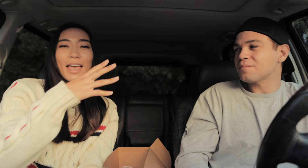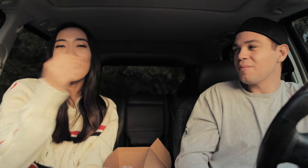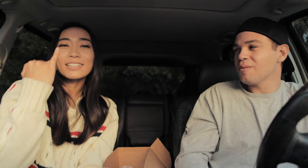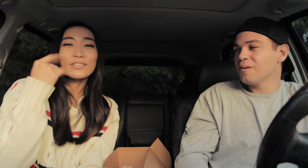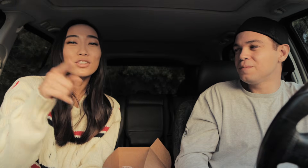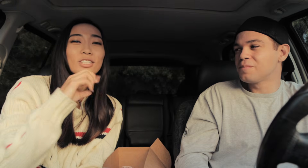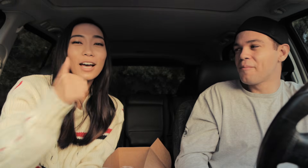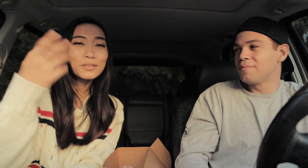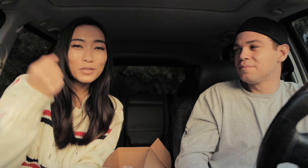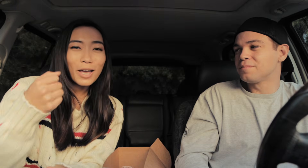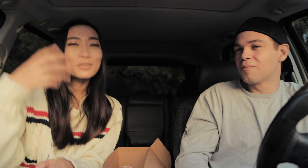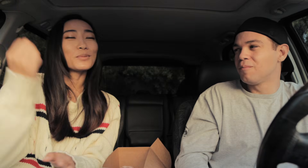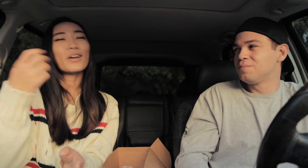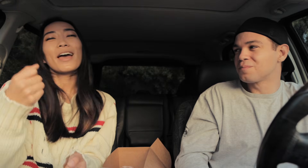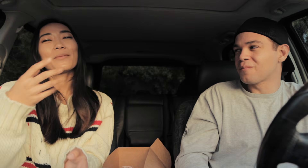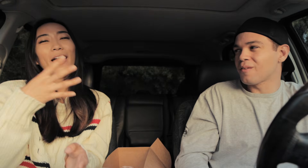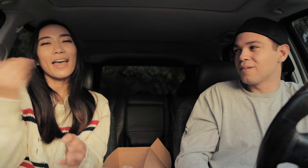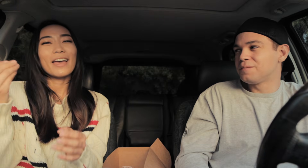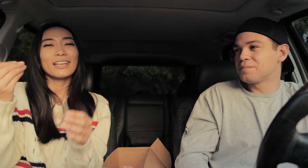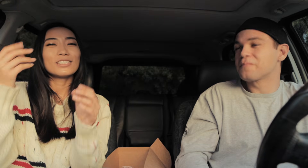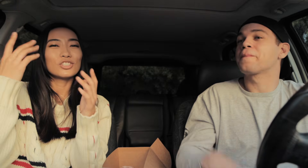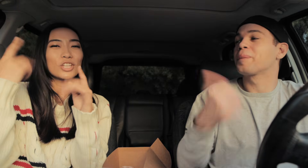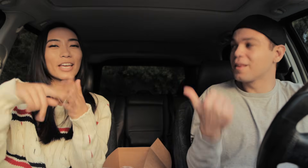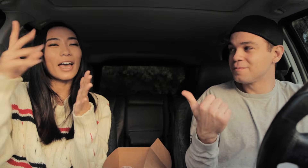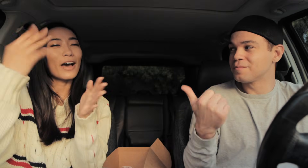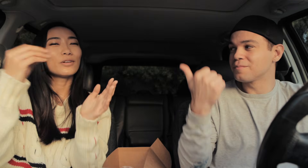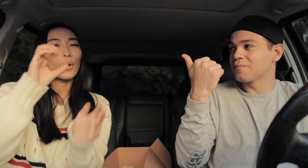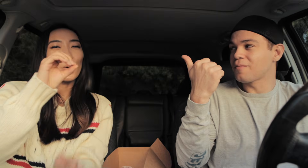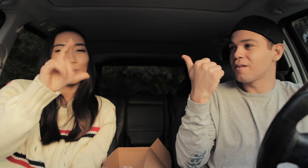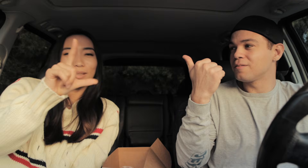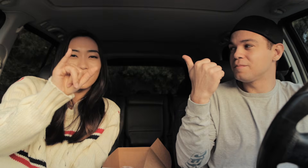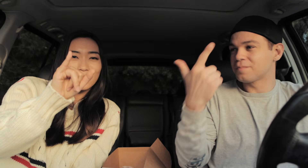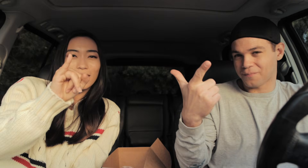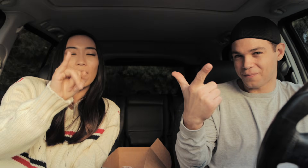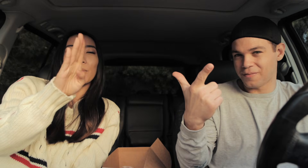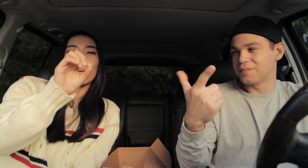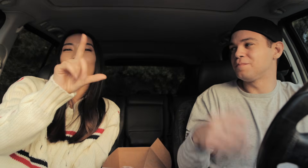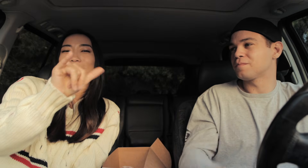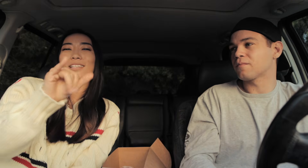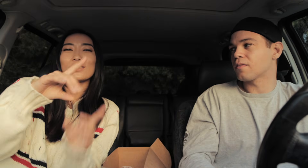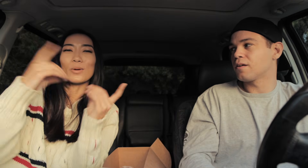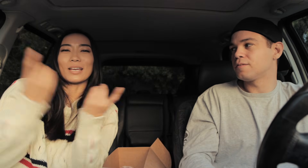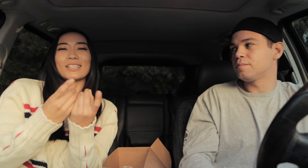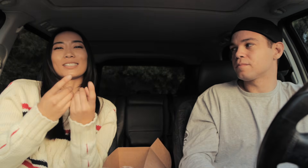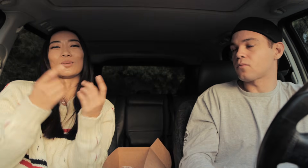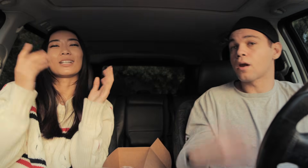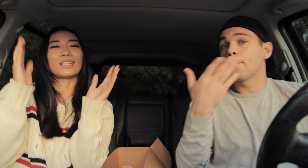and if you're not subscribed, subscribe and check out Oliboli Donuts